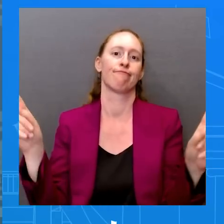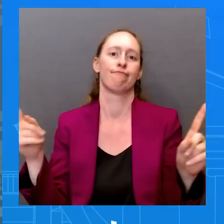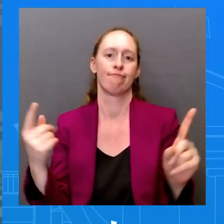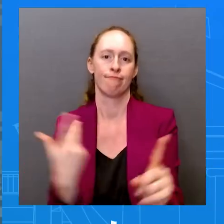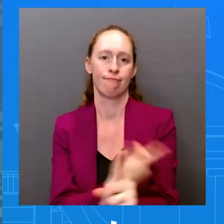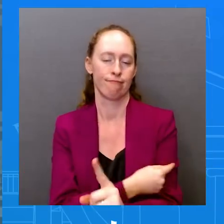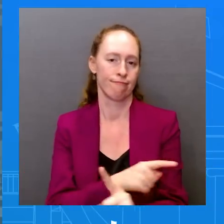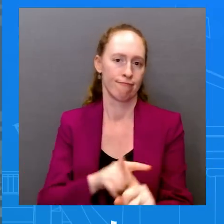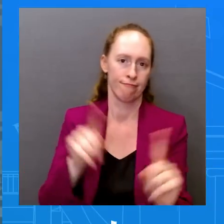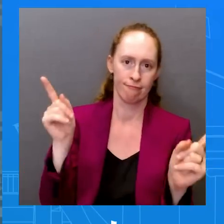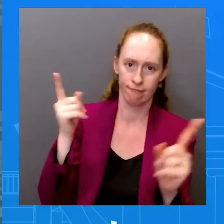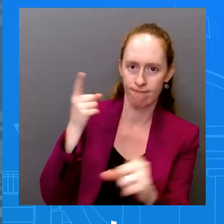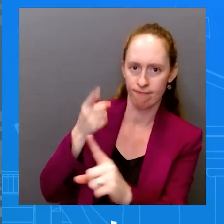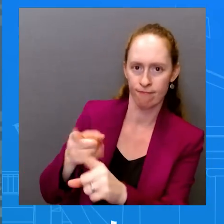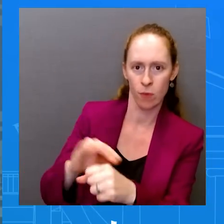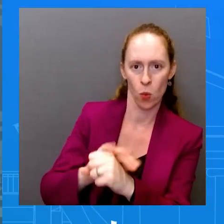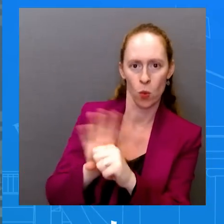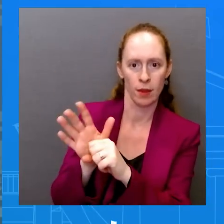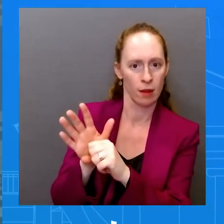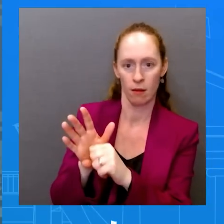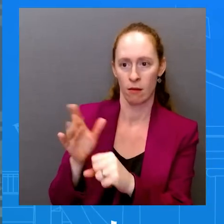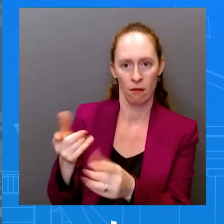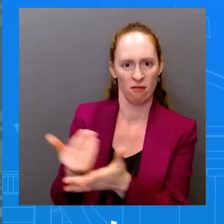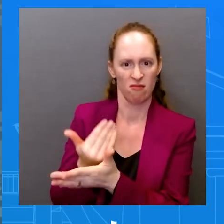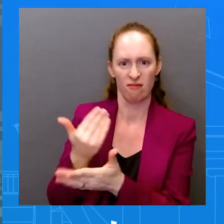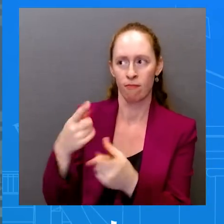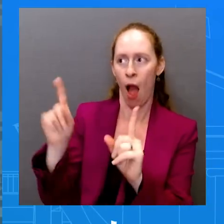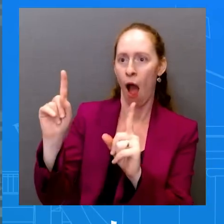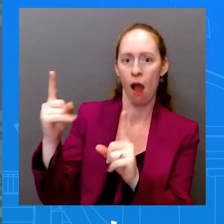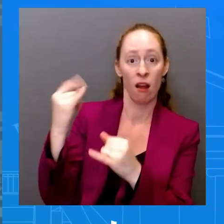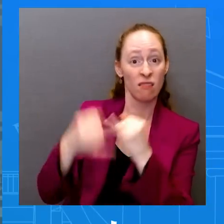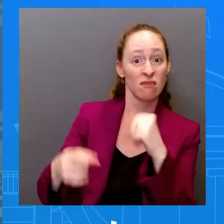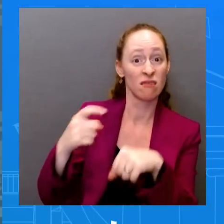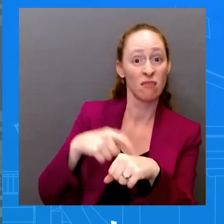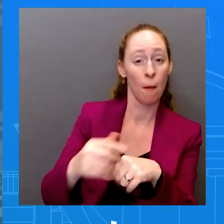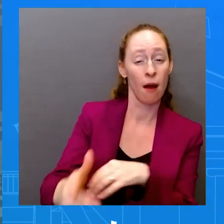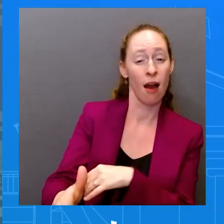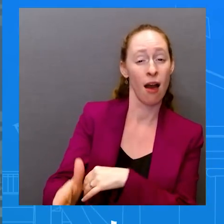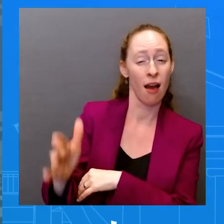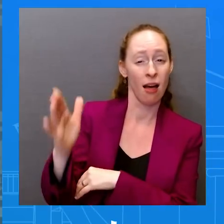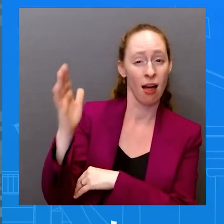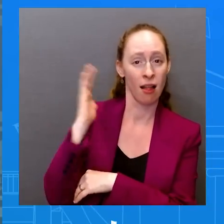like I said, since December of 2020. And if you -- and the message to folks that we are --